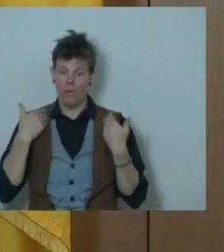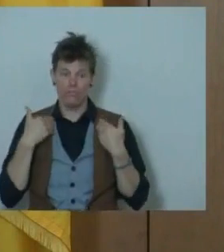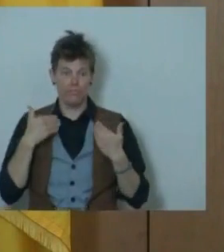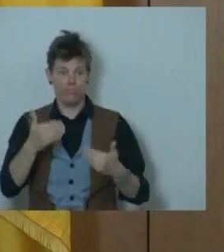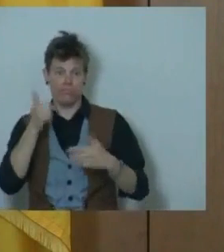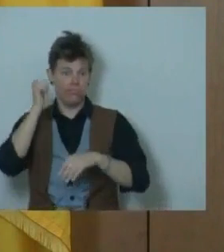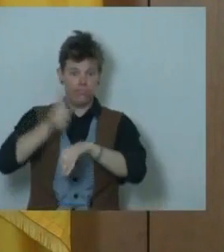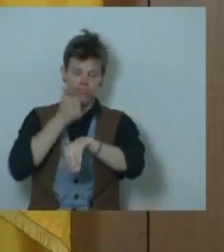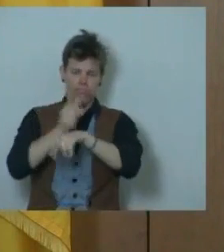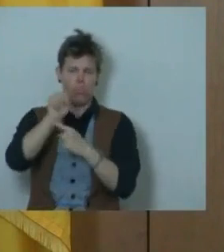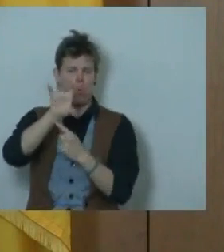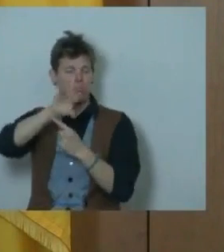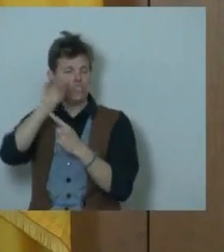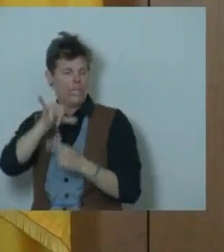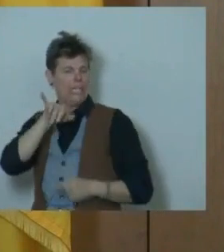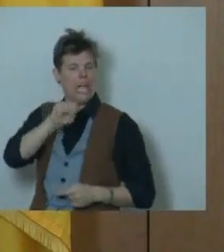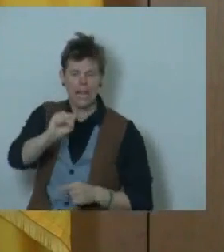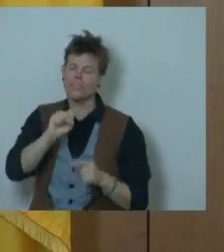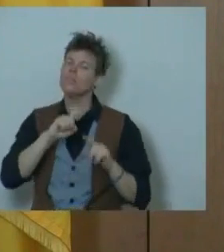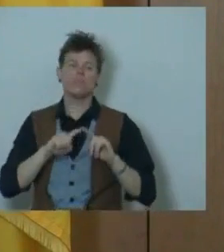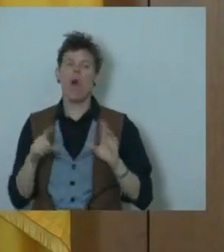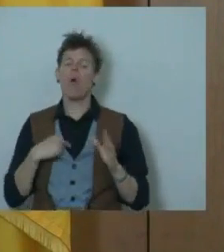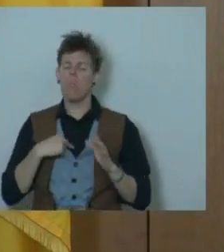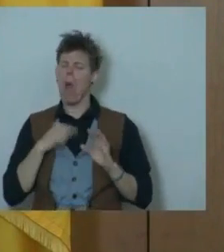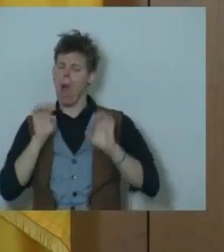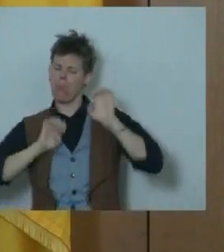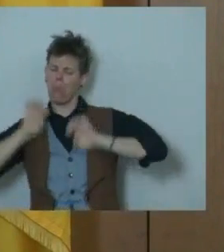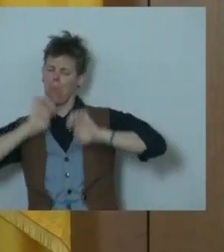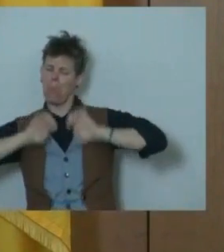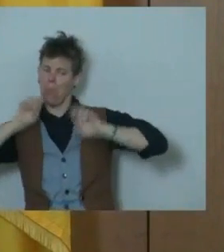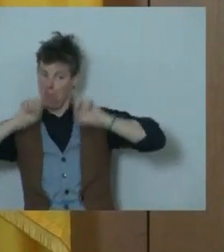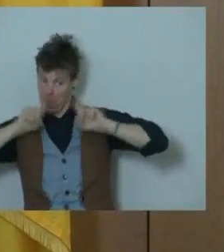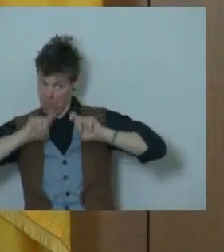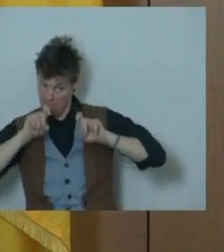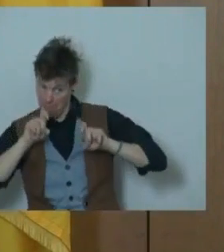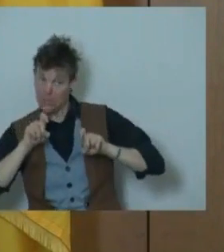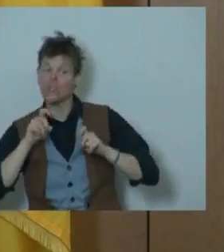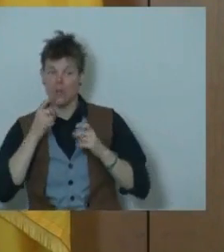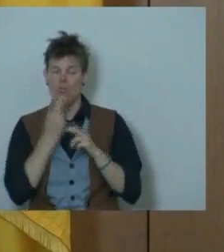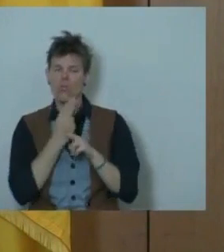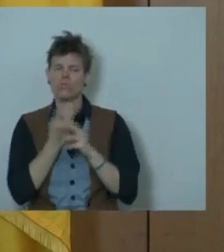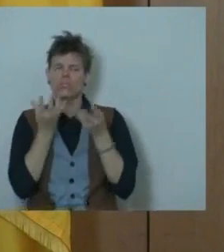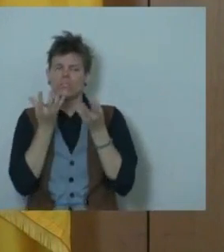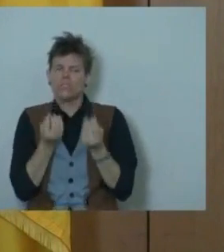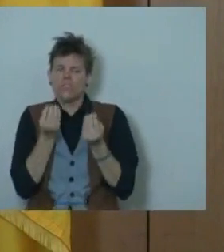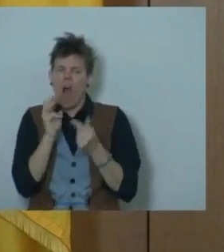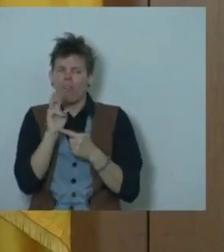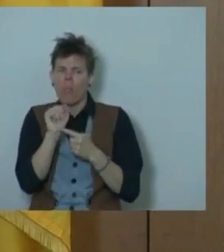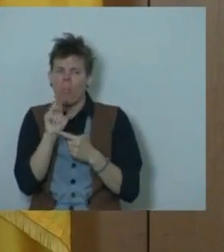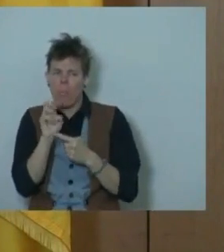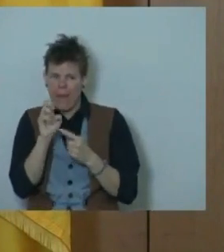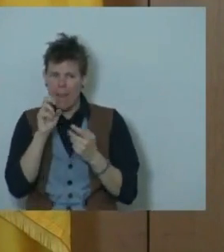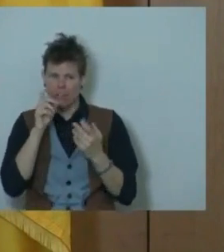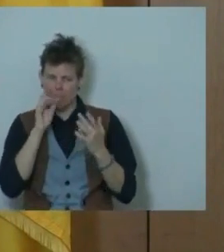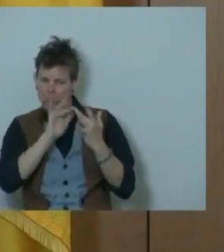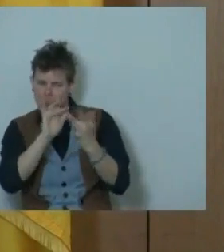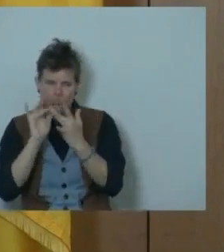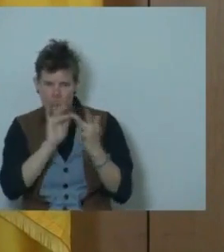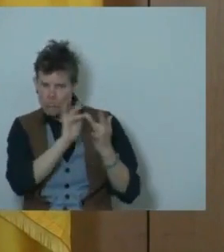WE HAVE NOT MADE A DECISION. I DON’T WANT ANY NEW MEXICAN TO THINK THAT IS DONE.